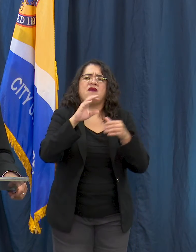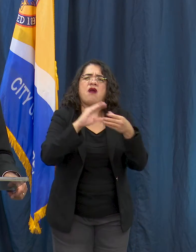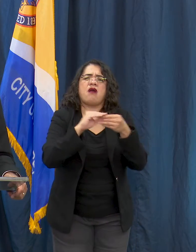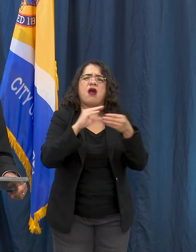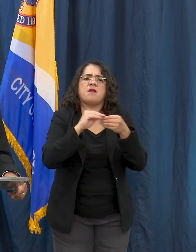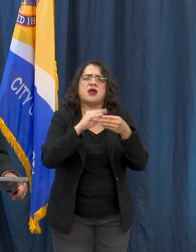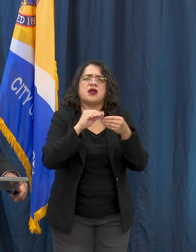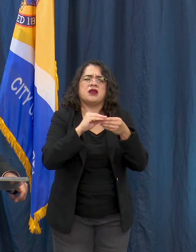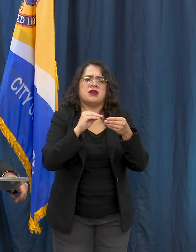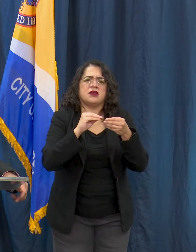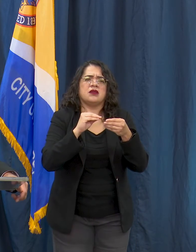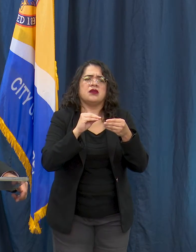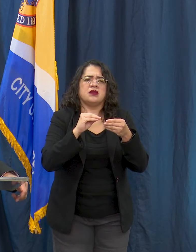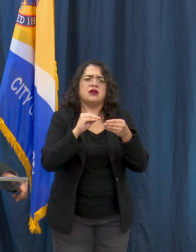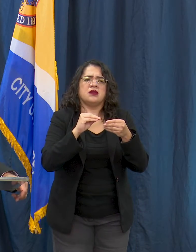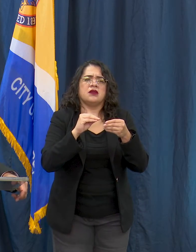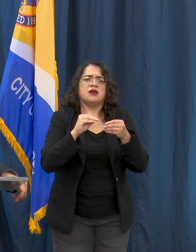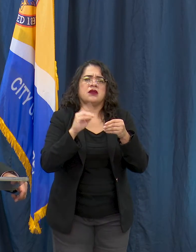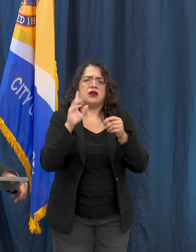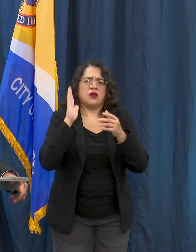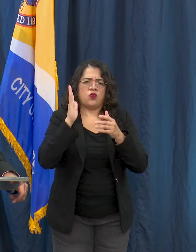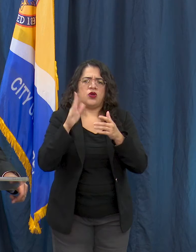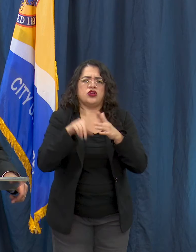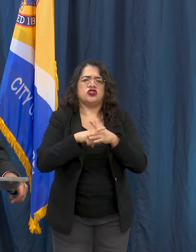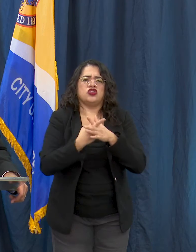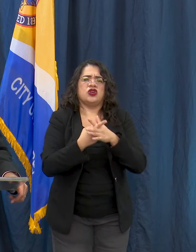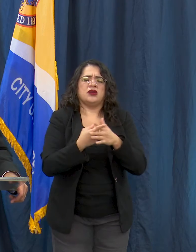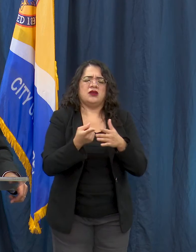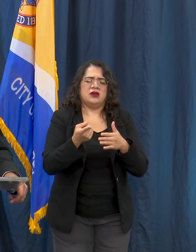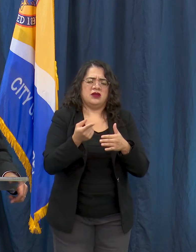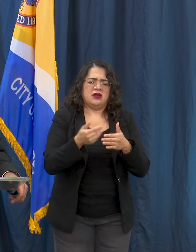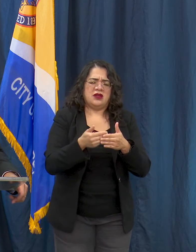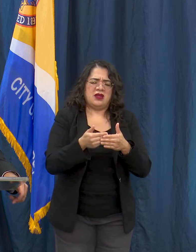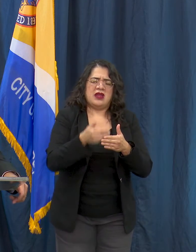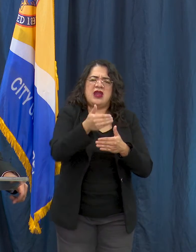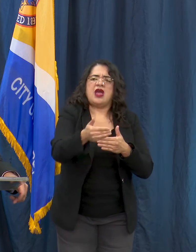transitioning back to those. I believe next Tuesday so that would be